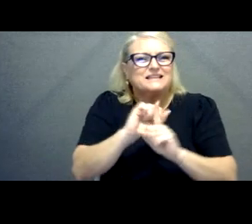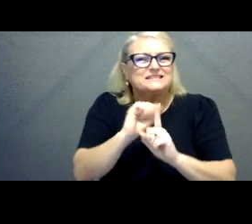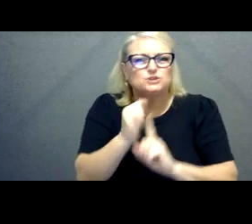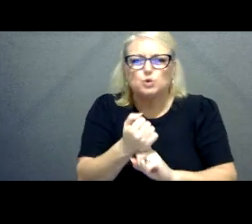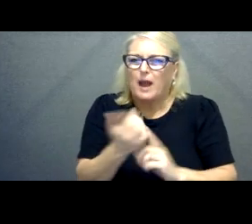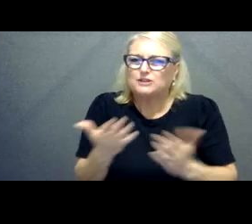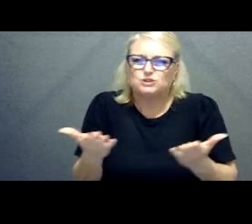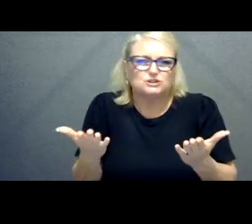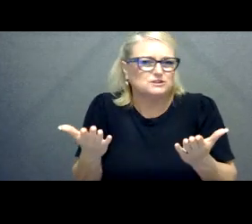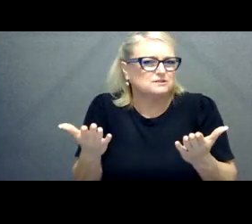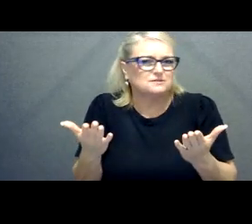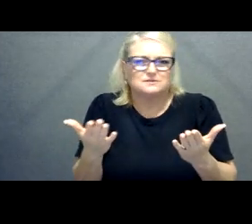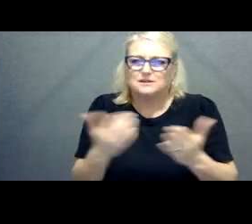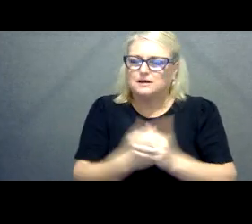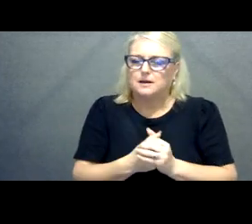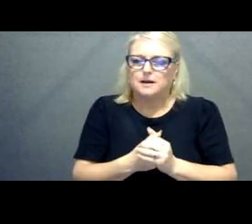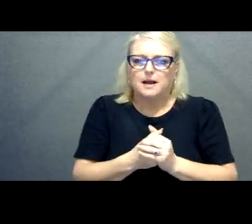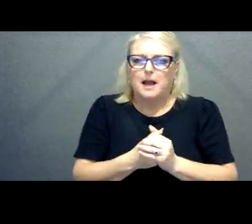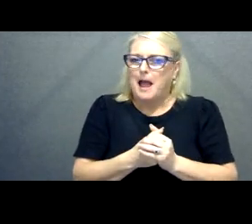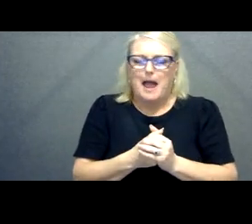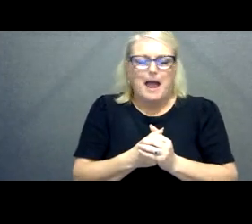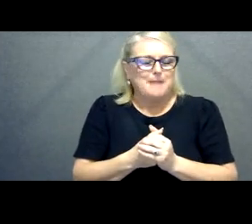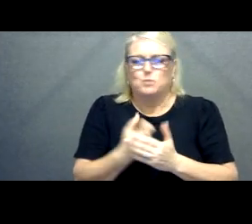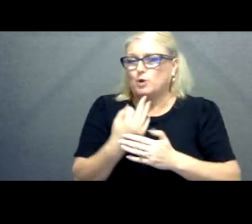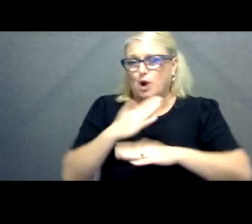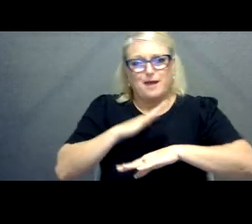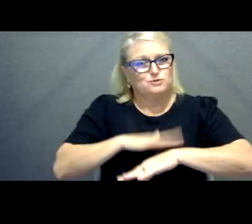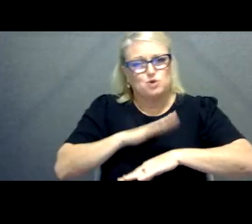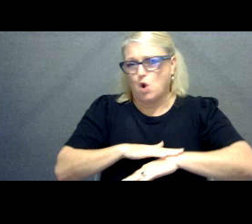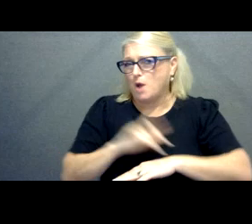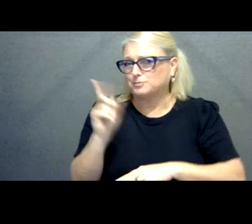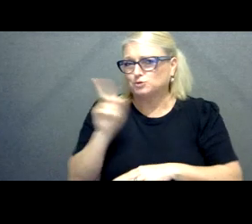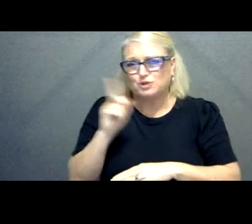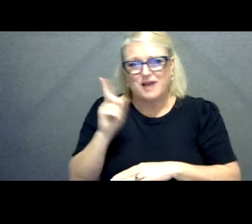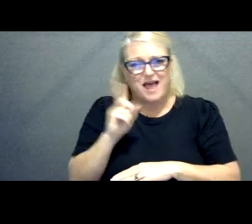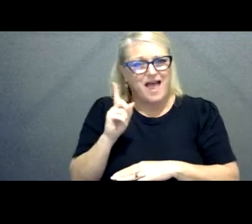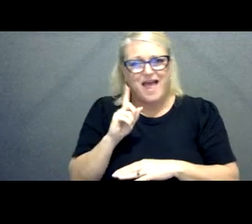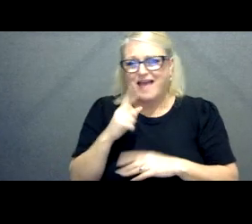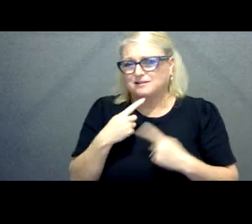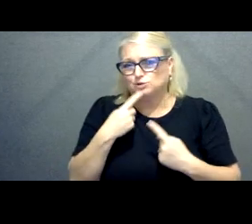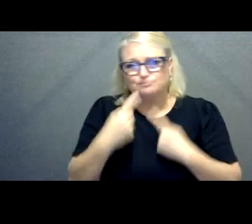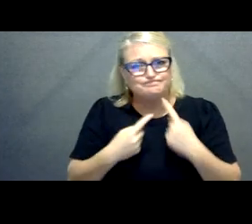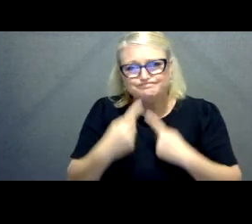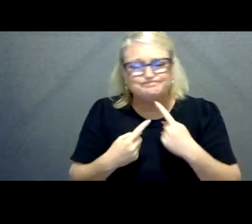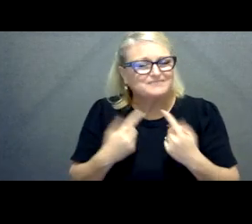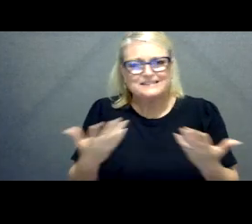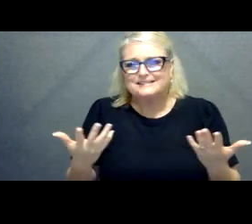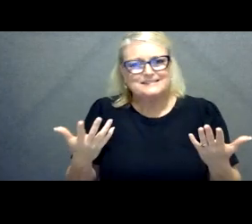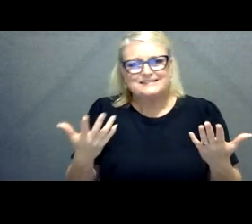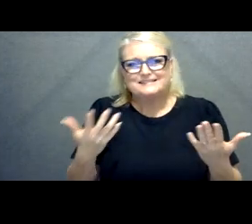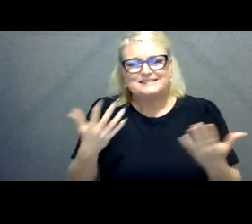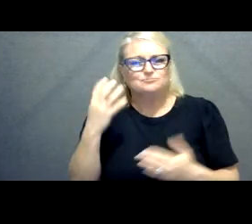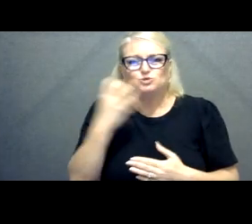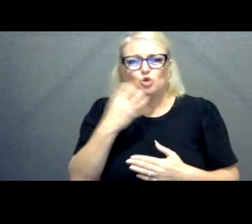don't have enough time today to cover them we don't um but you know people should just put